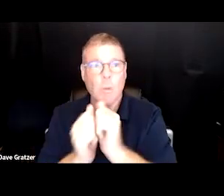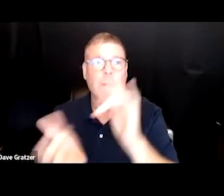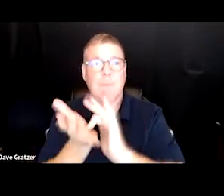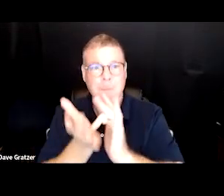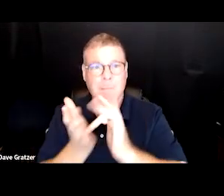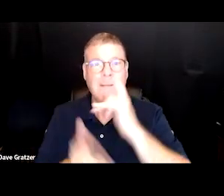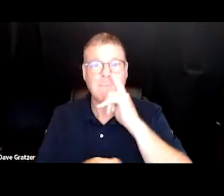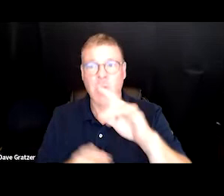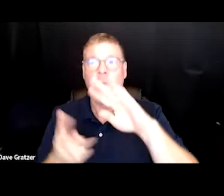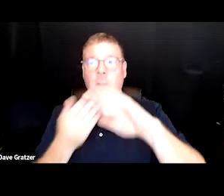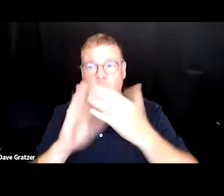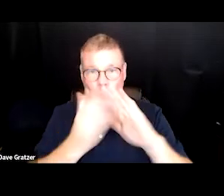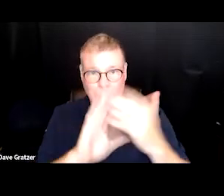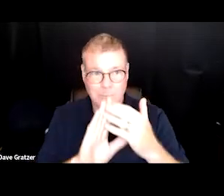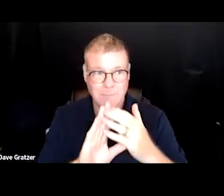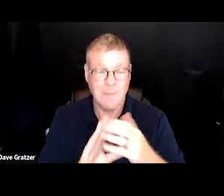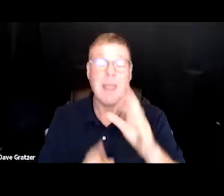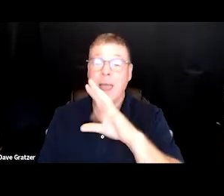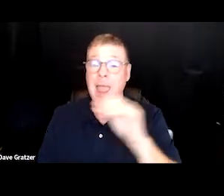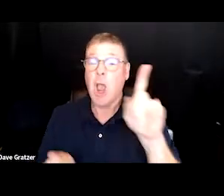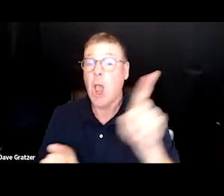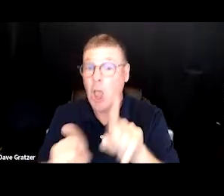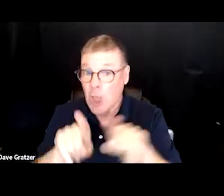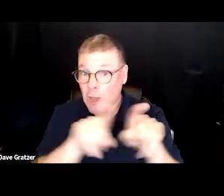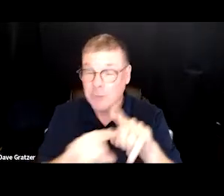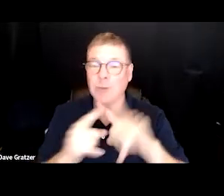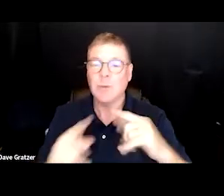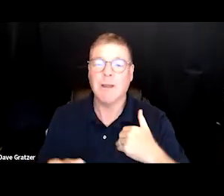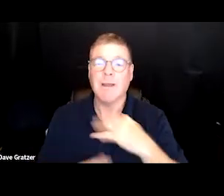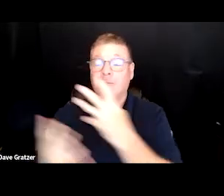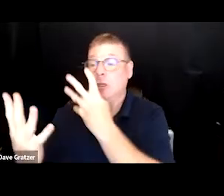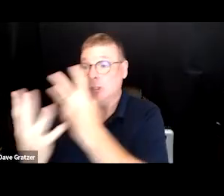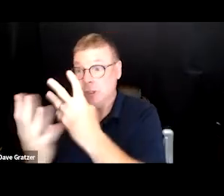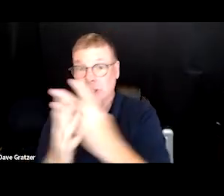for opioid use disorder in the community, but also to create sustainable jail community provider partnerships,